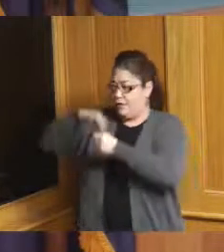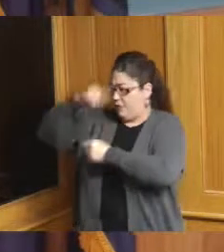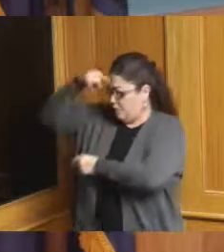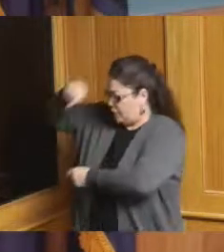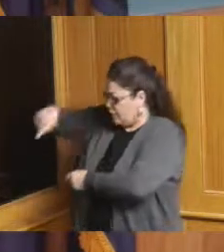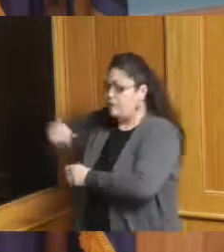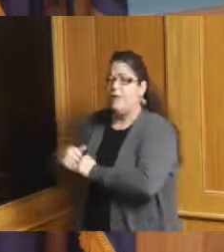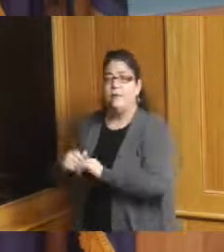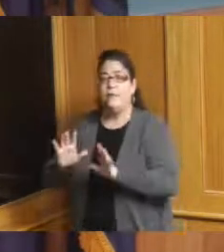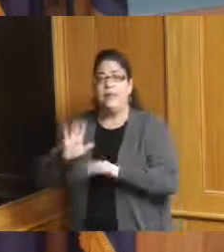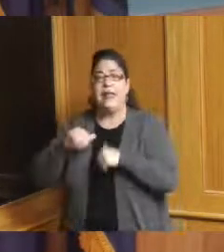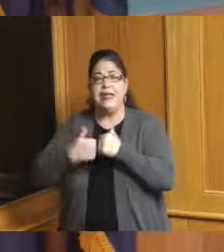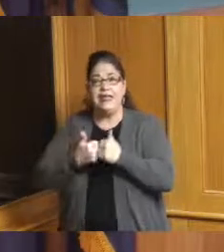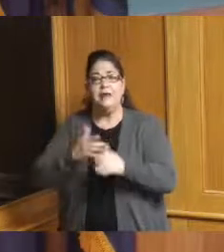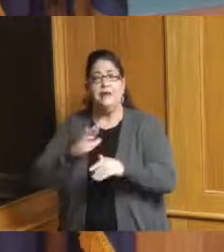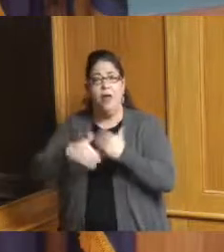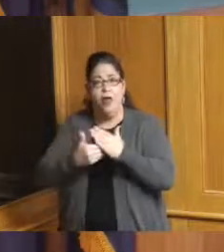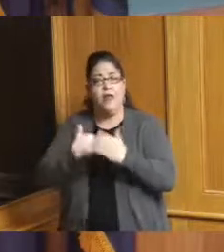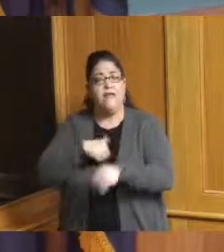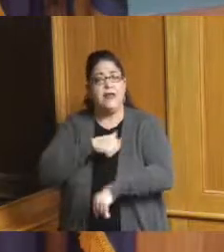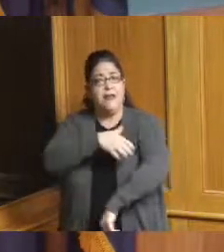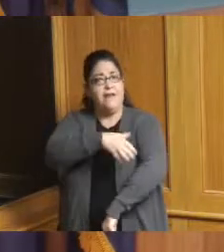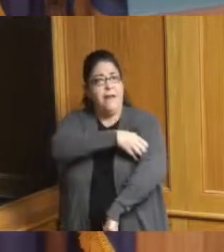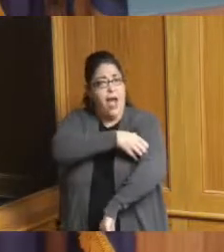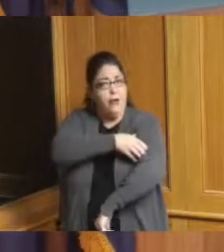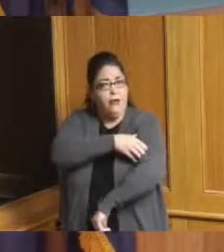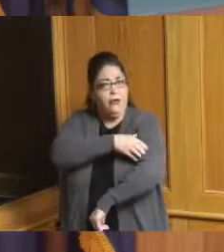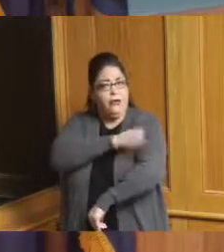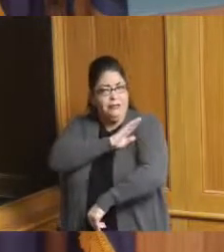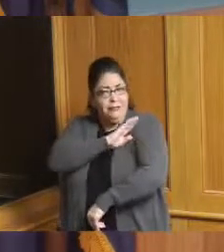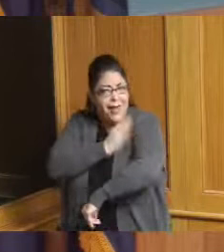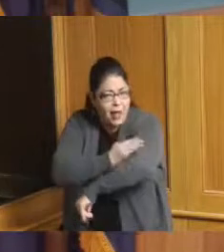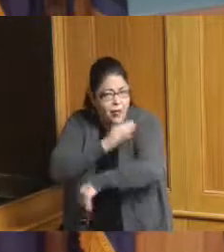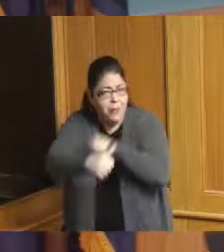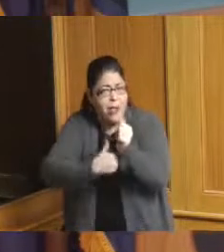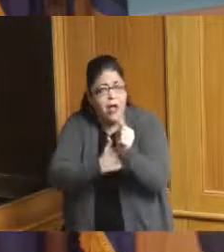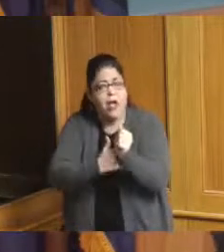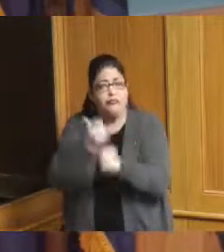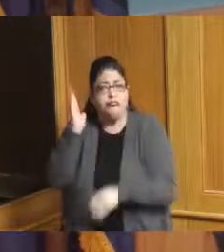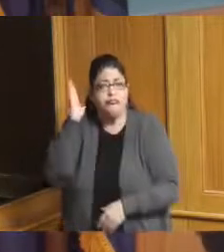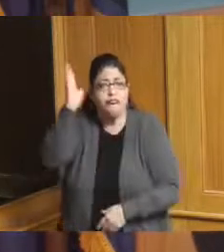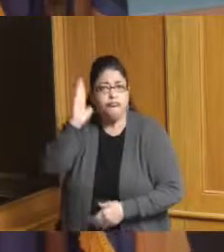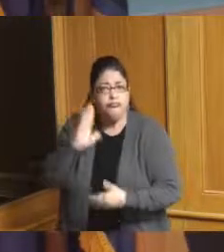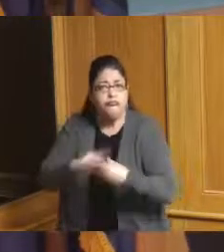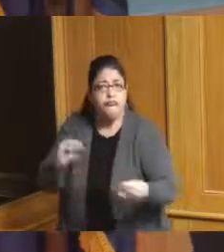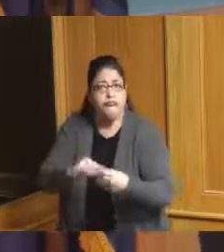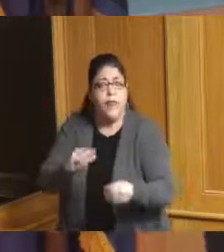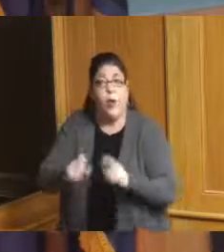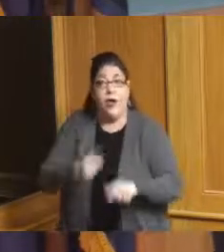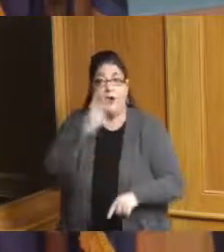to speak out on various issues and so when I saw the earlier draft it would have